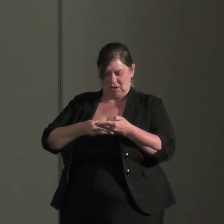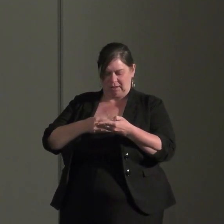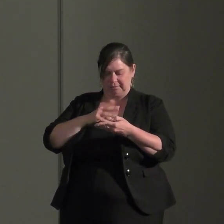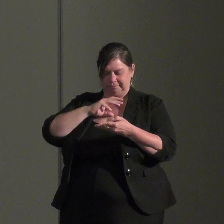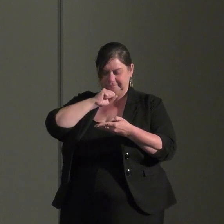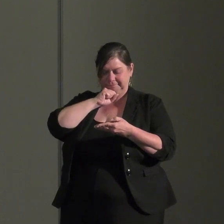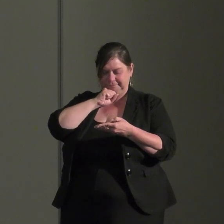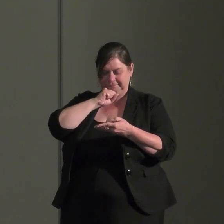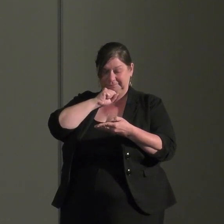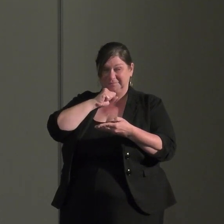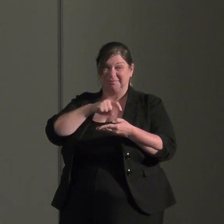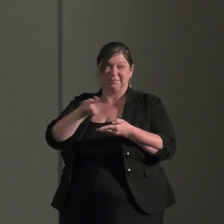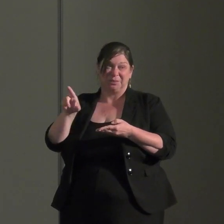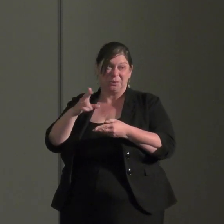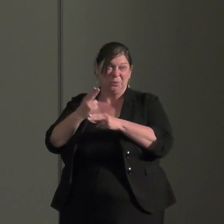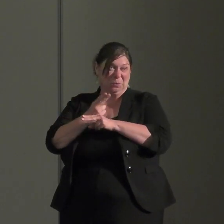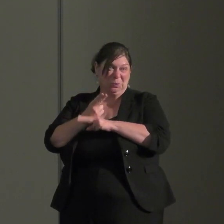users could not use it. .